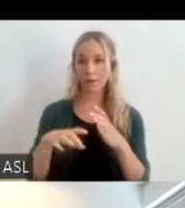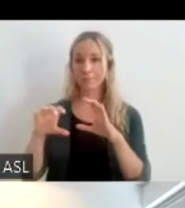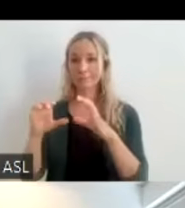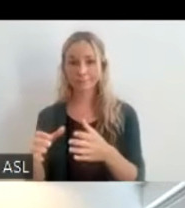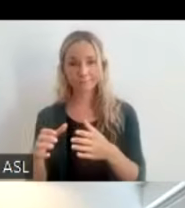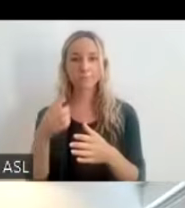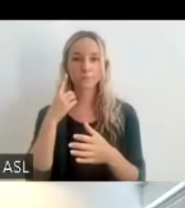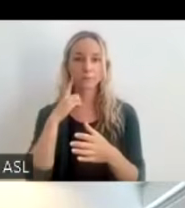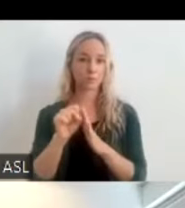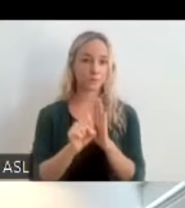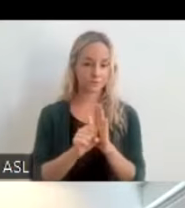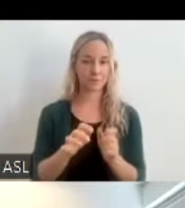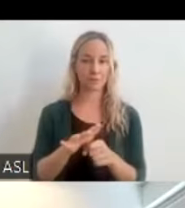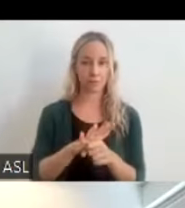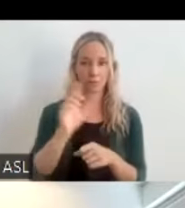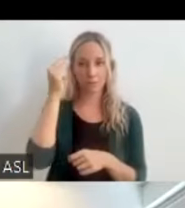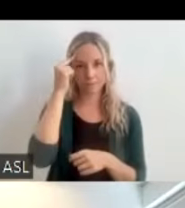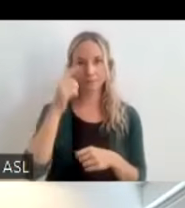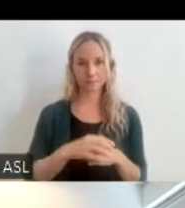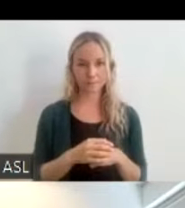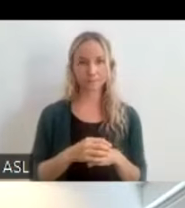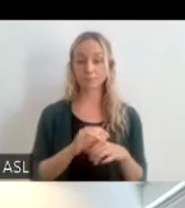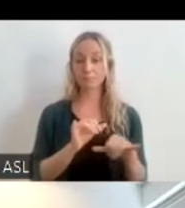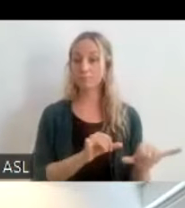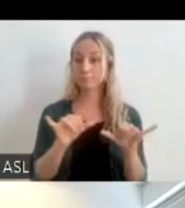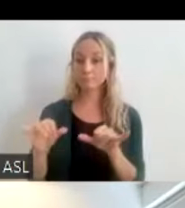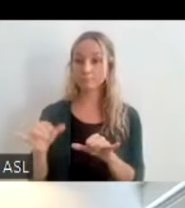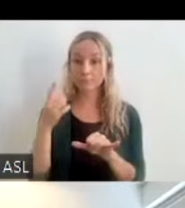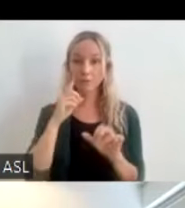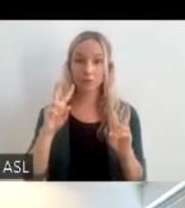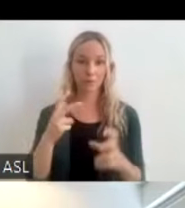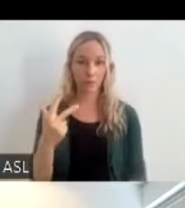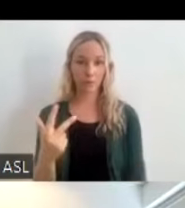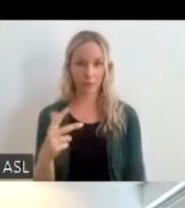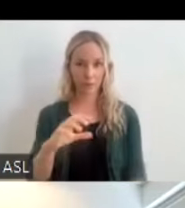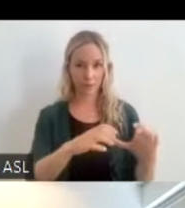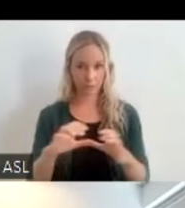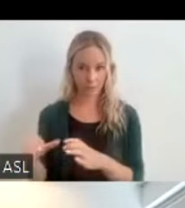entities so the ADA's requirements apply to all goods, services, privileges or activities offered by public